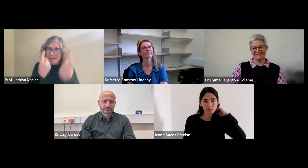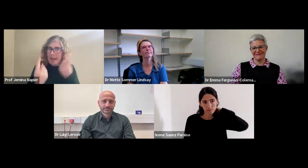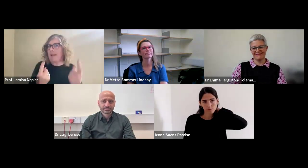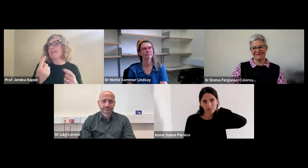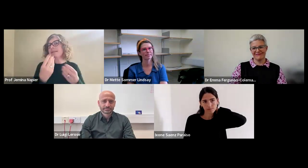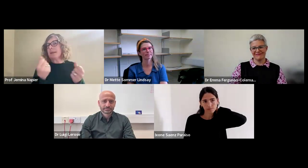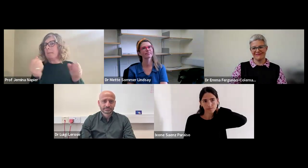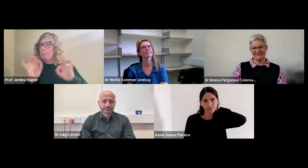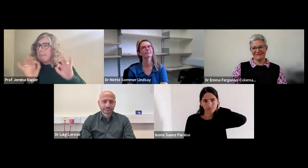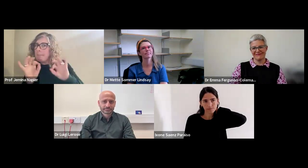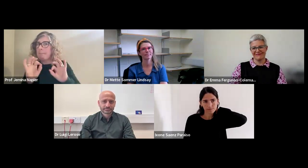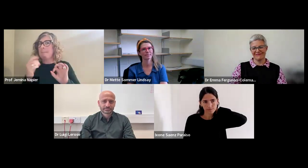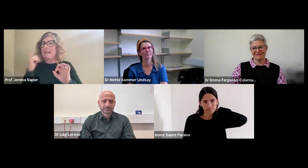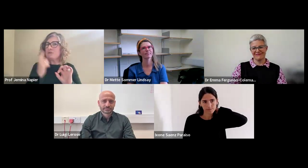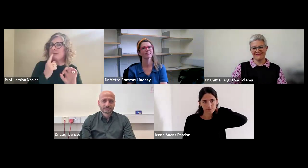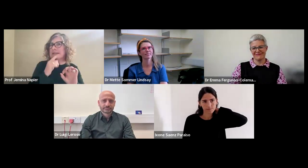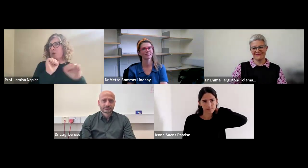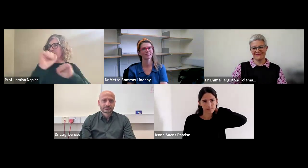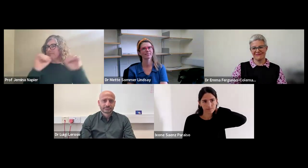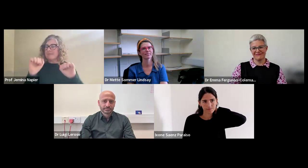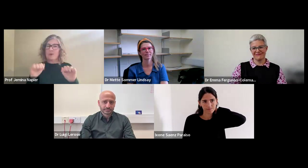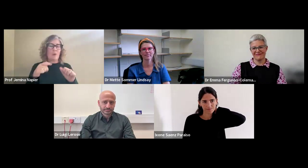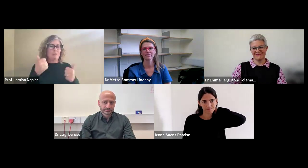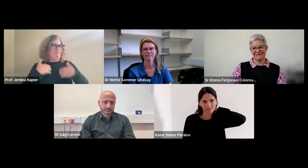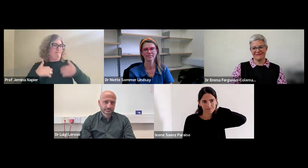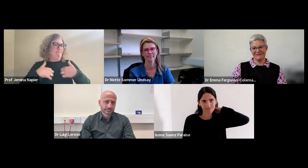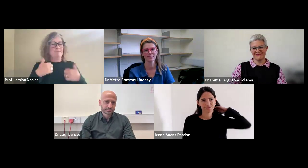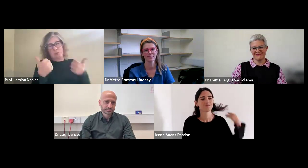places - I recognize some names there's some names that aren't familiar so it